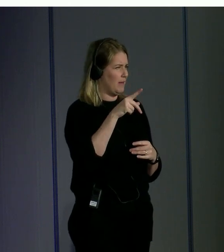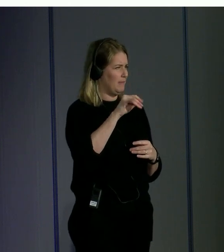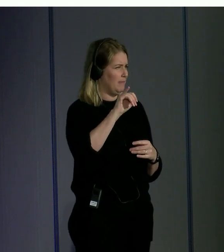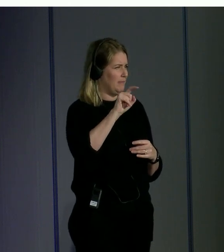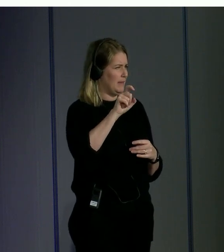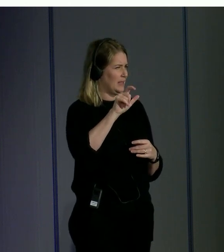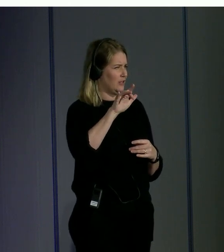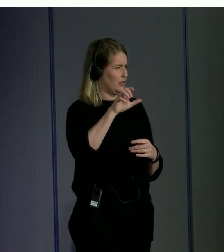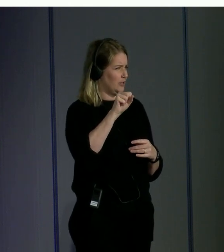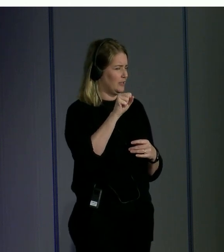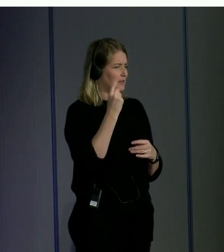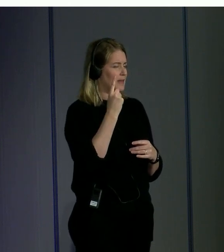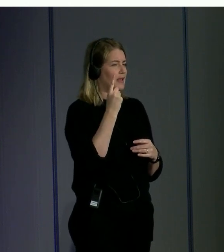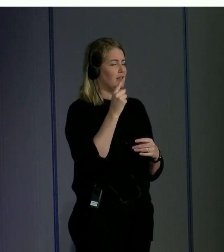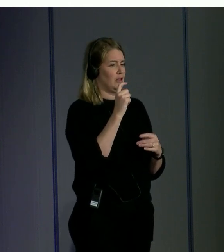situations, right? It's huge.